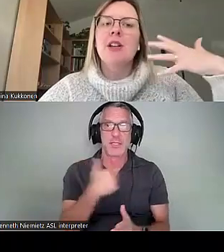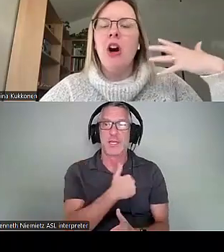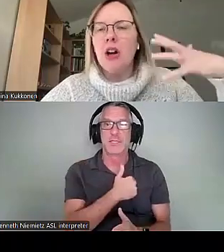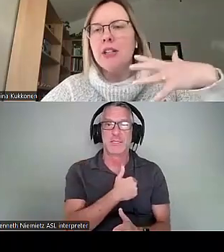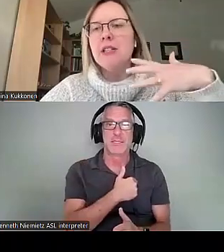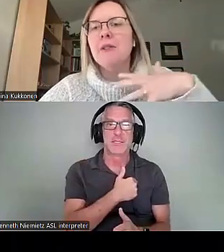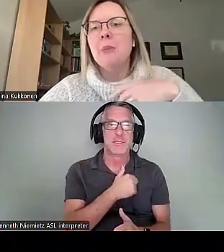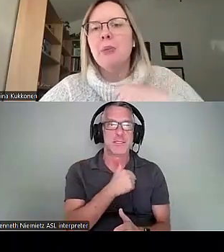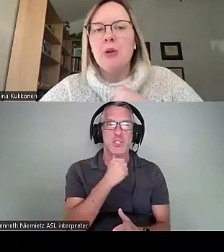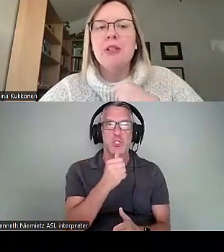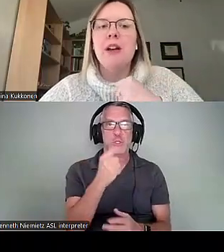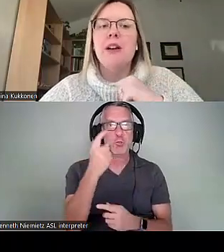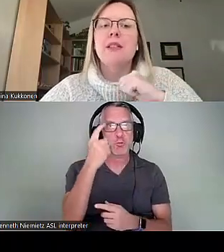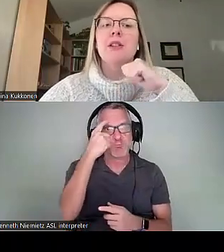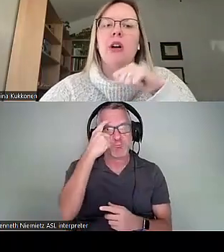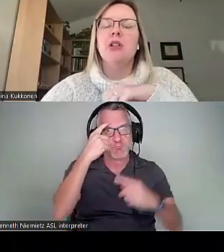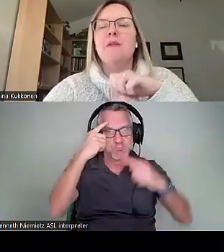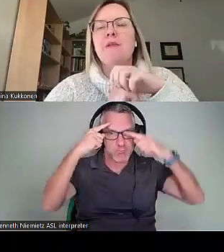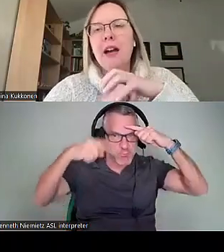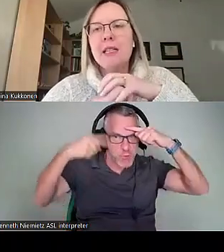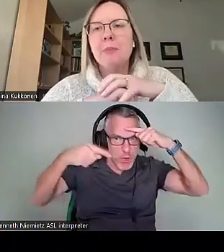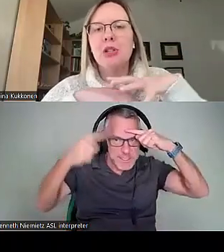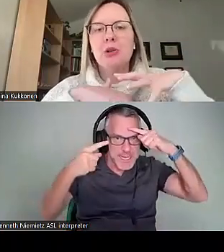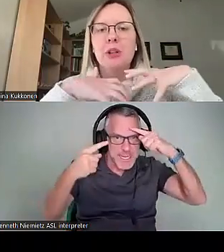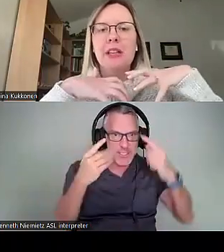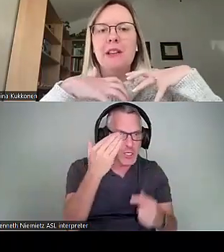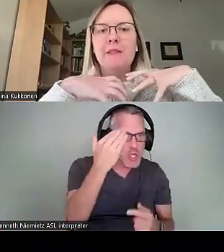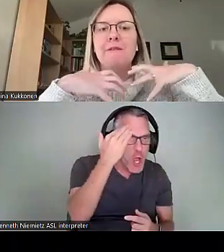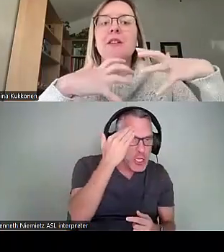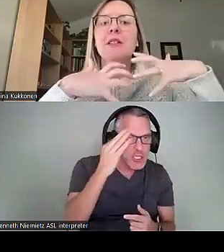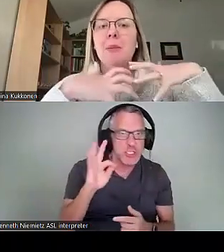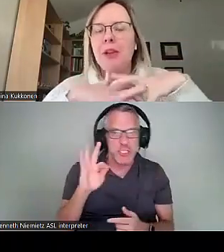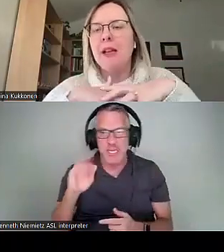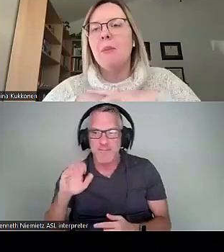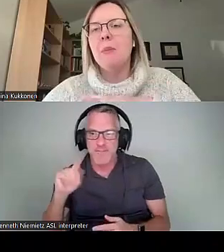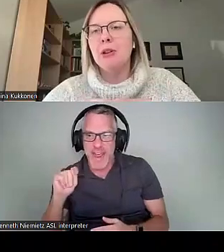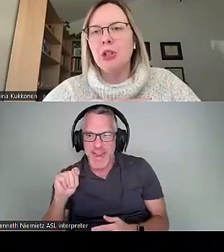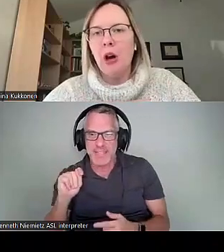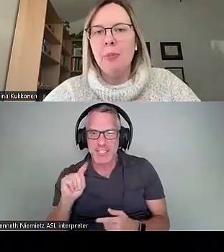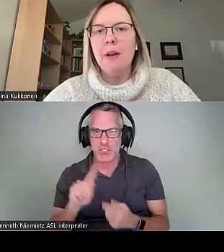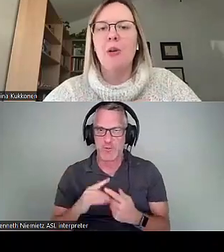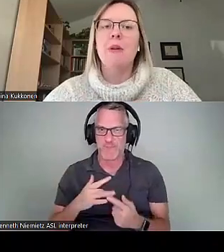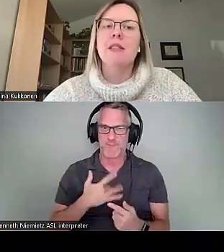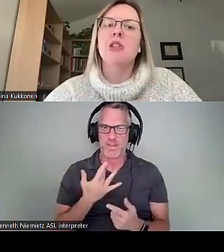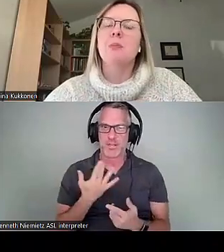to cognitively process knowledge and facts, but to really feel something about the topic or message